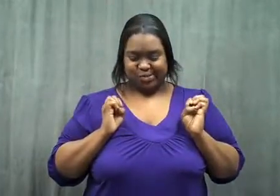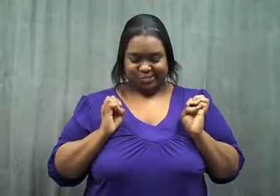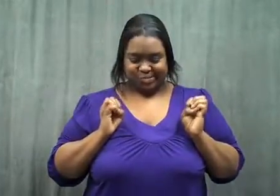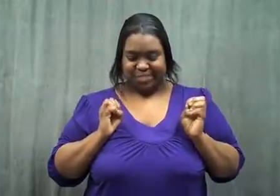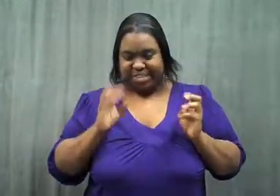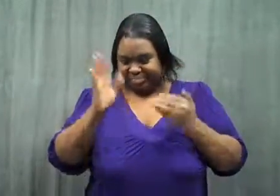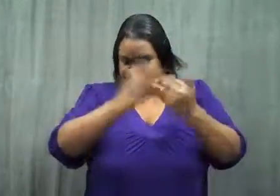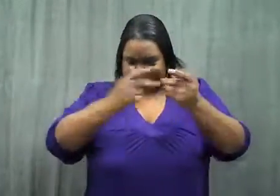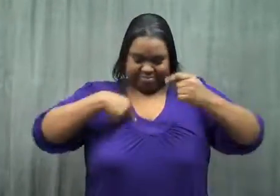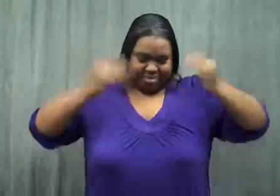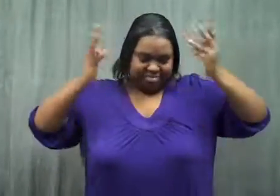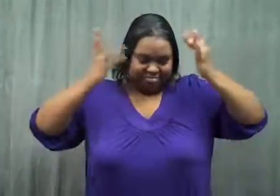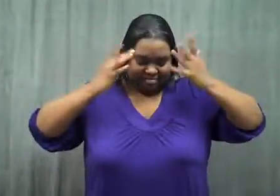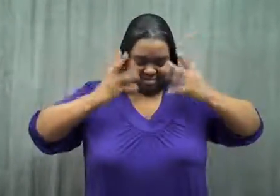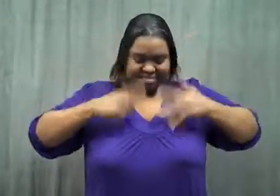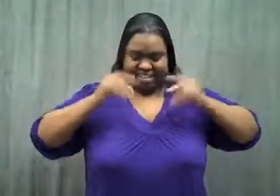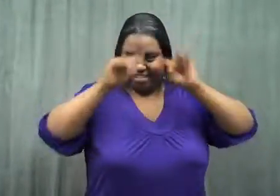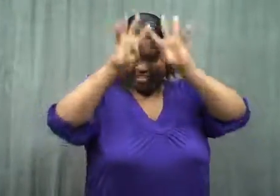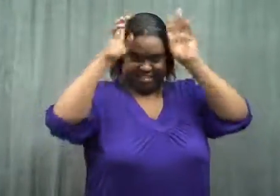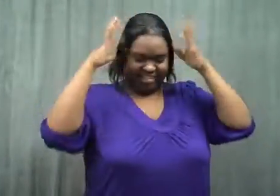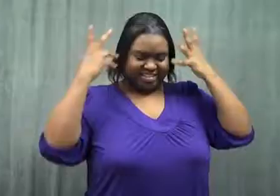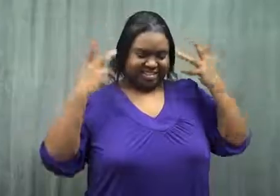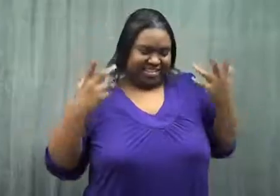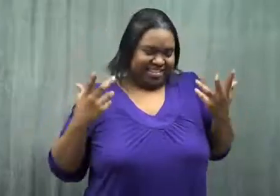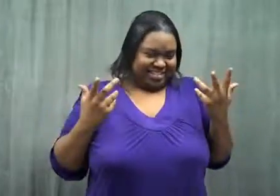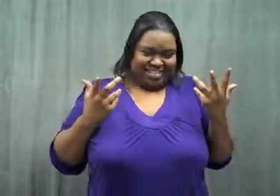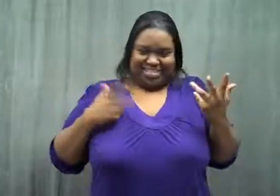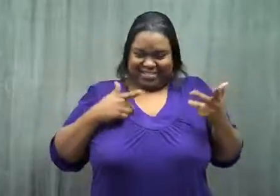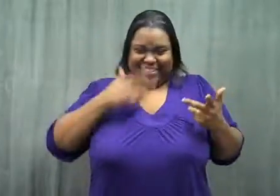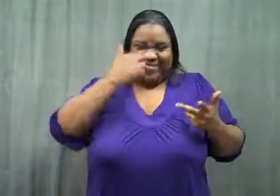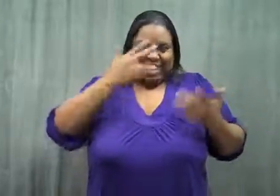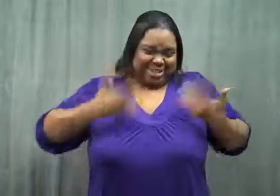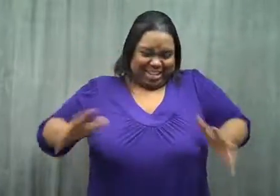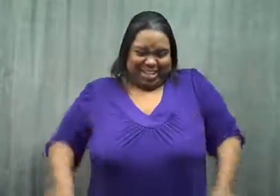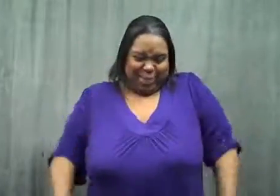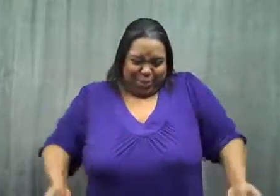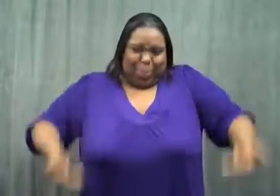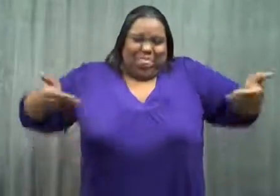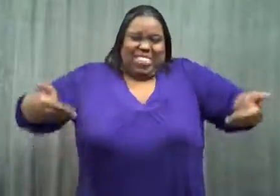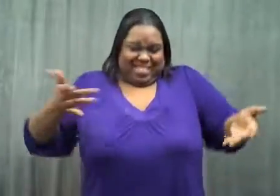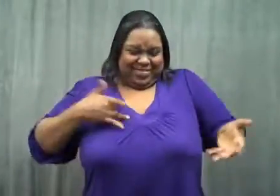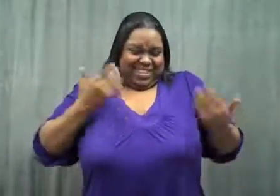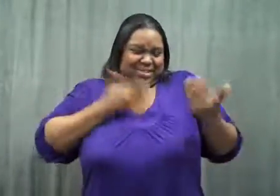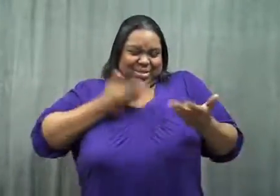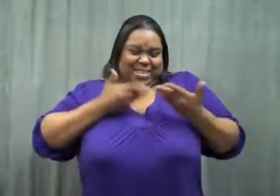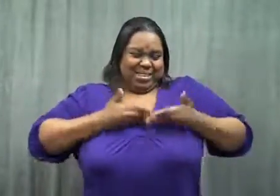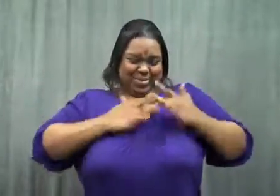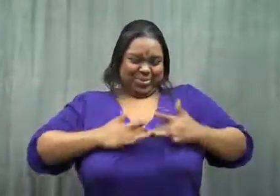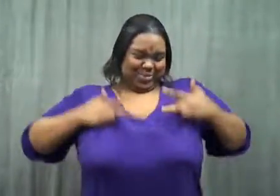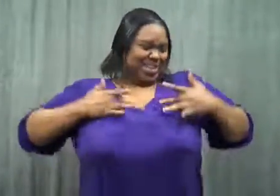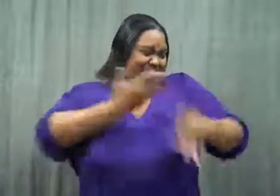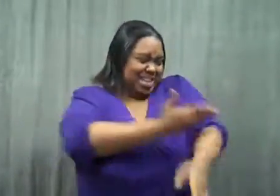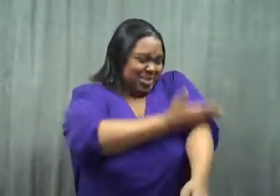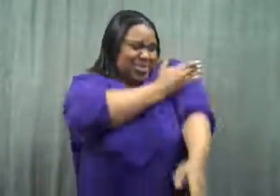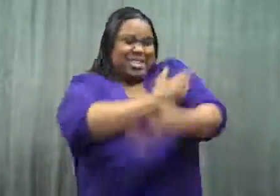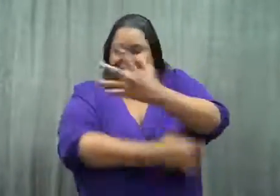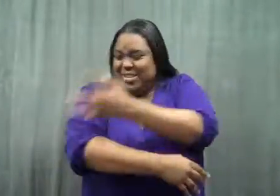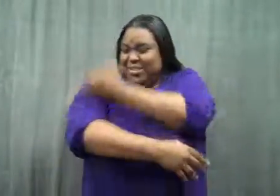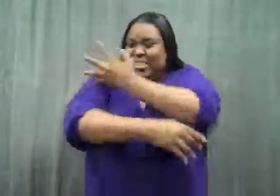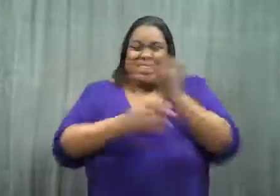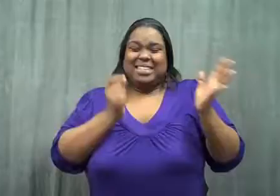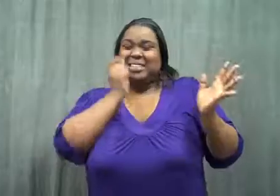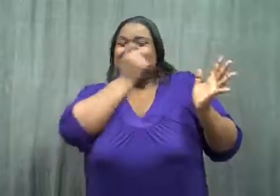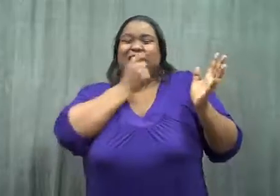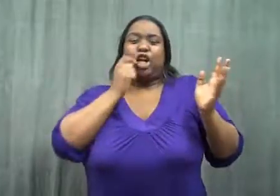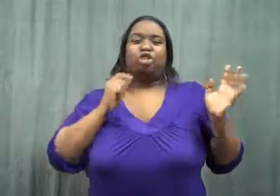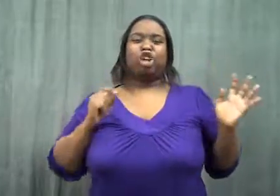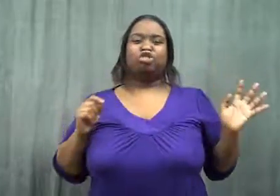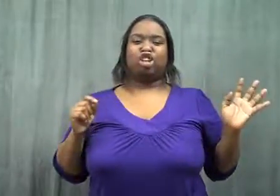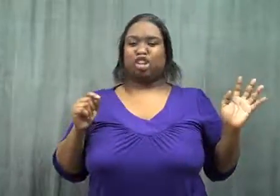I got dressed up. I felt funny in this short, lowcut, short sleeved dress, with lipstick!